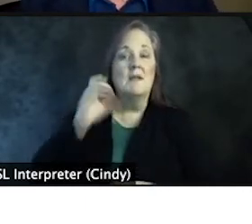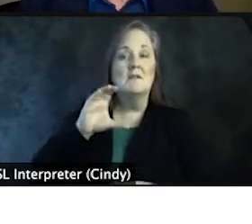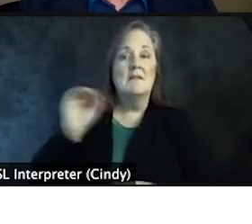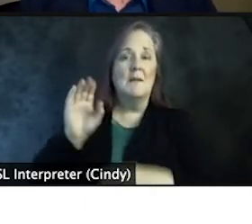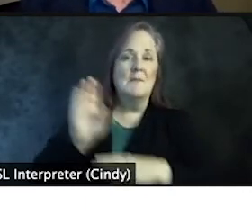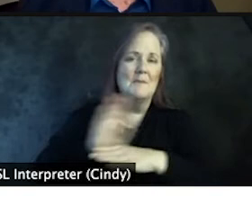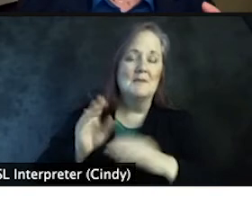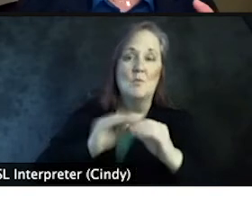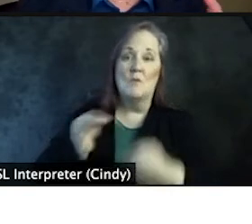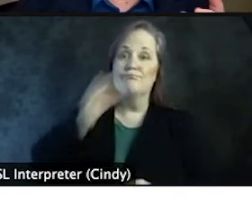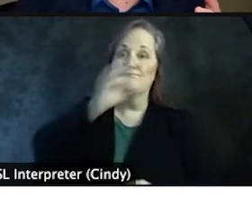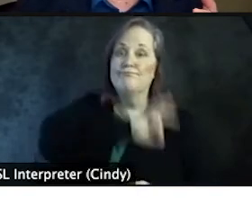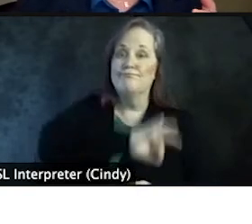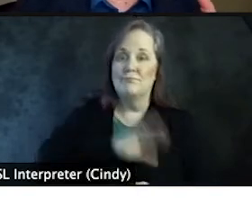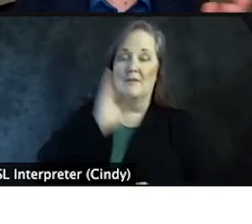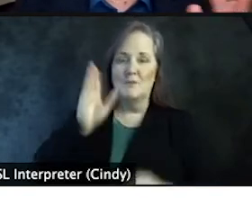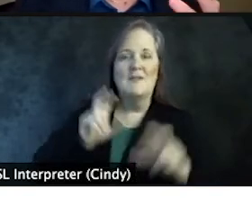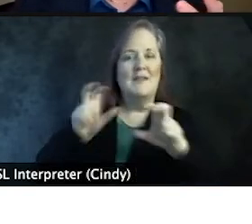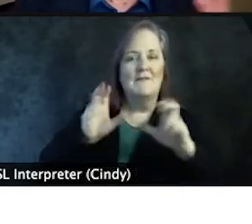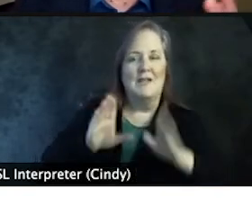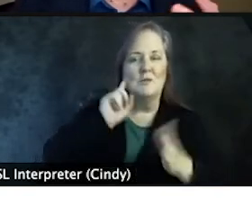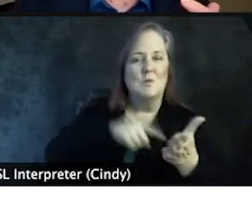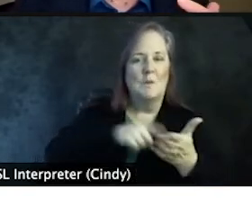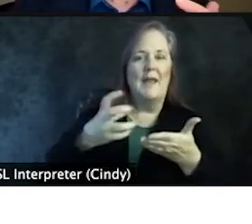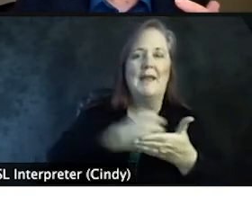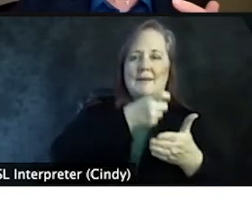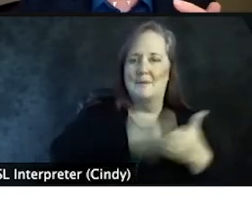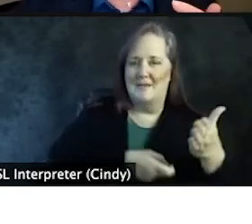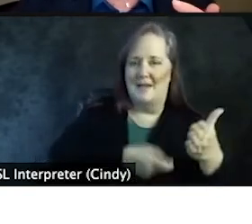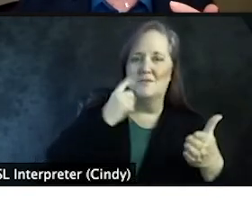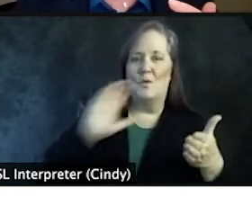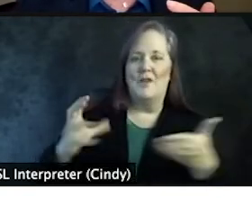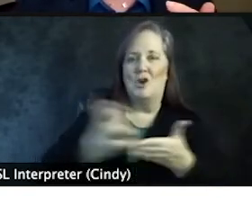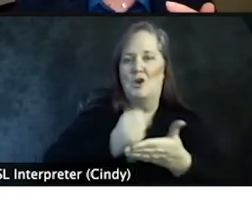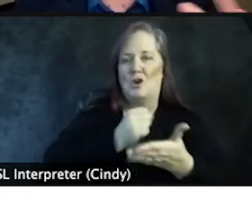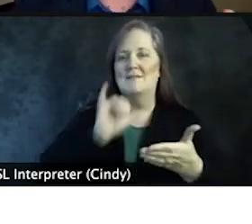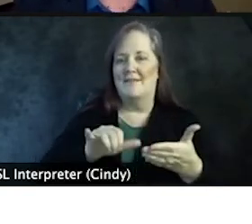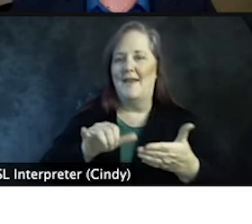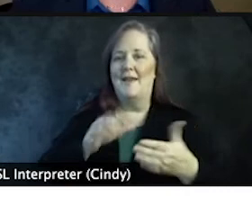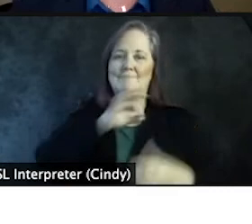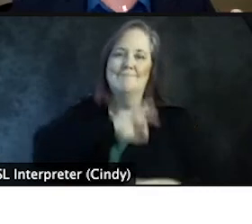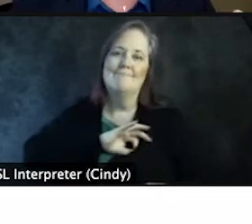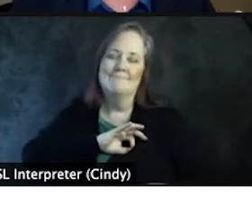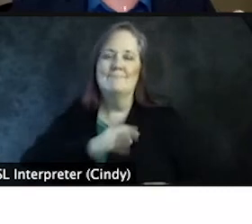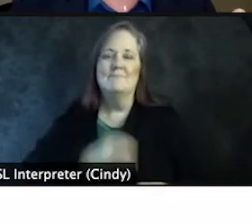who was the Secretary of -- what was he secretary of?